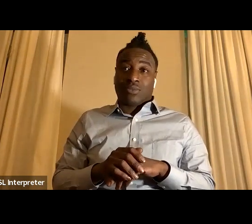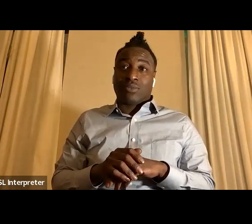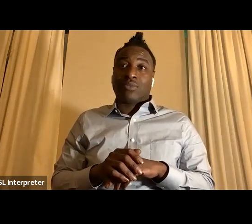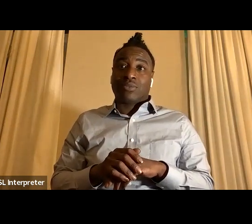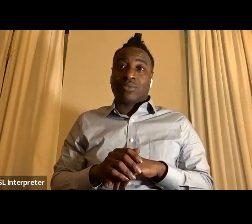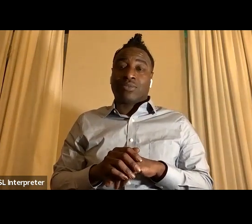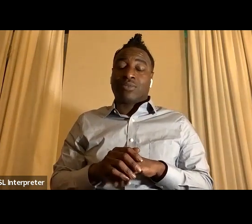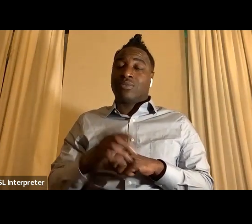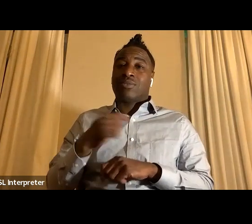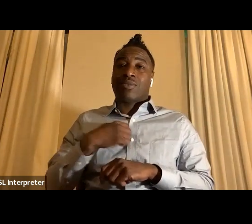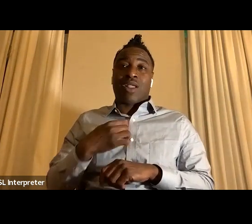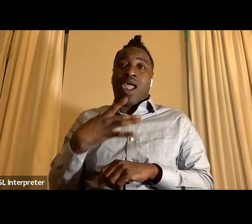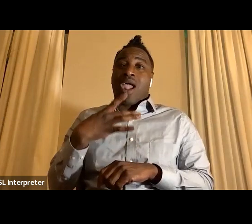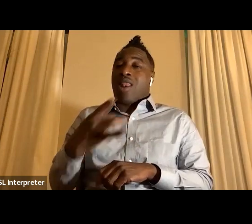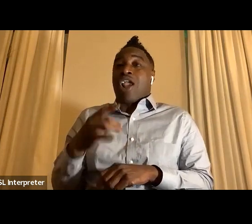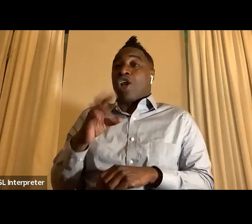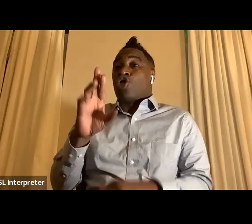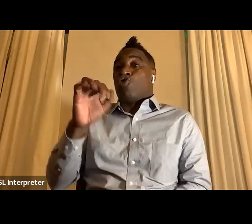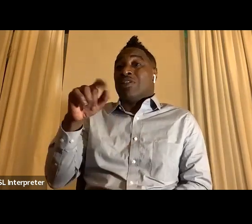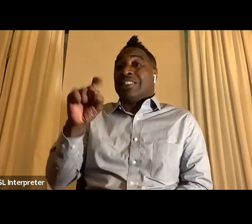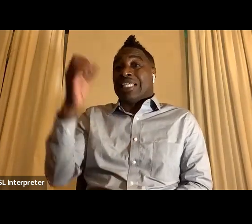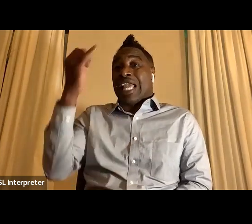I think being able to see them physically held up